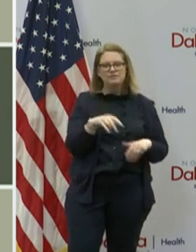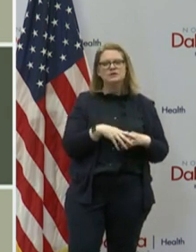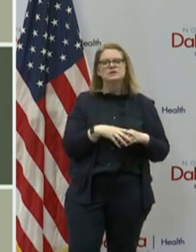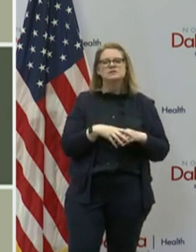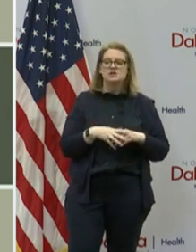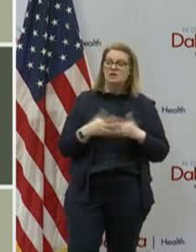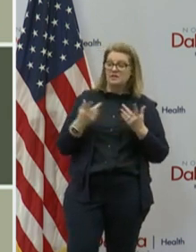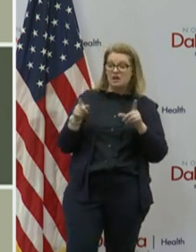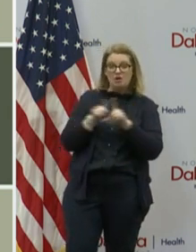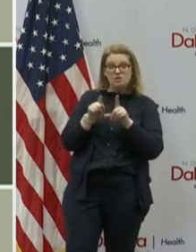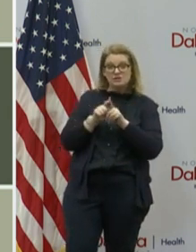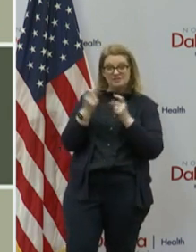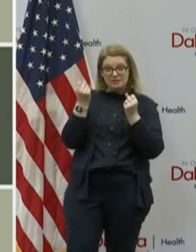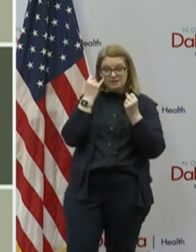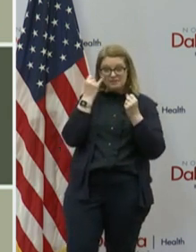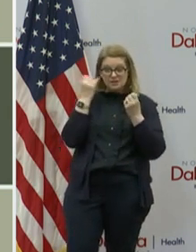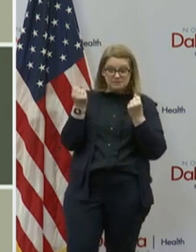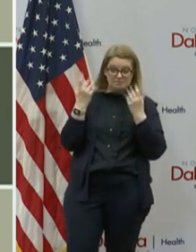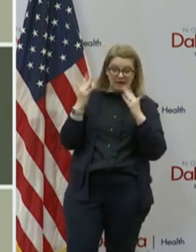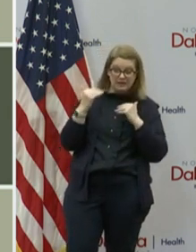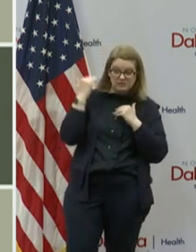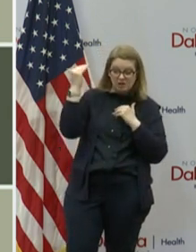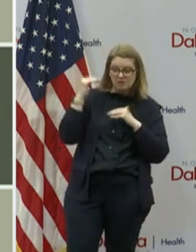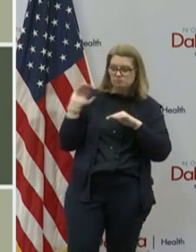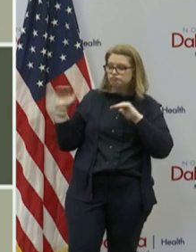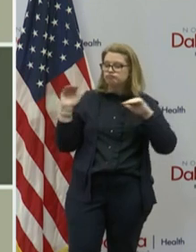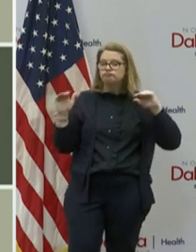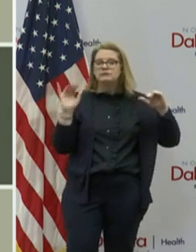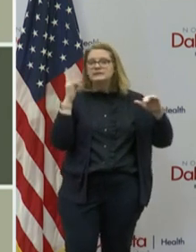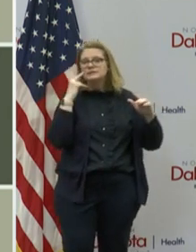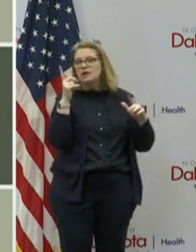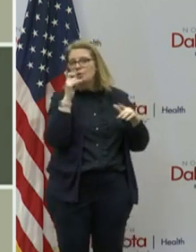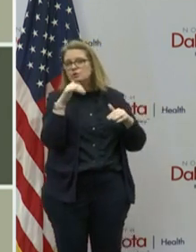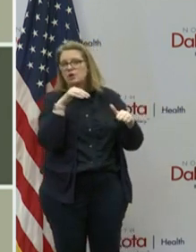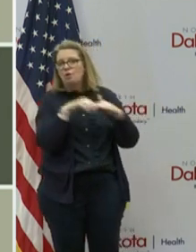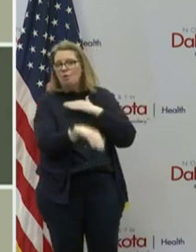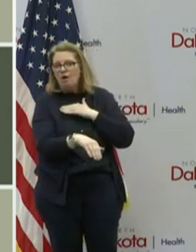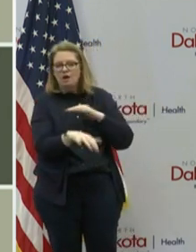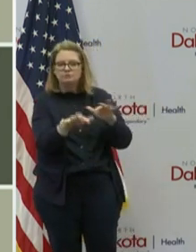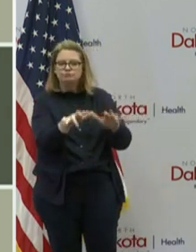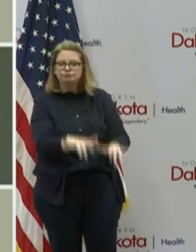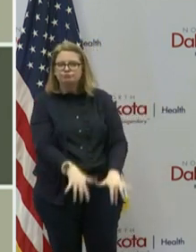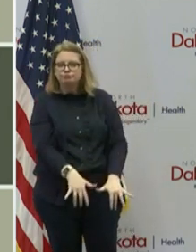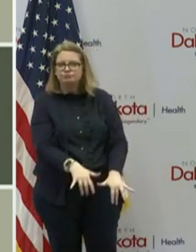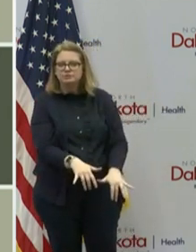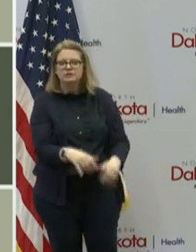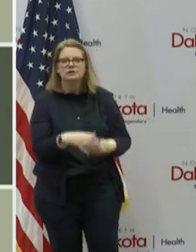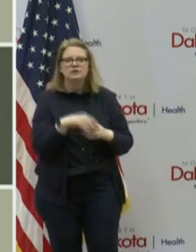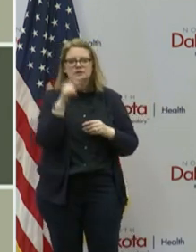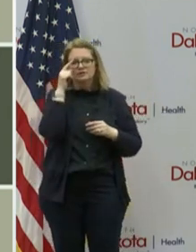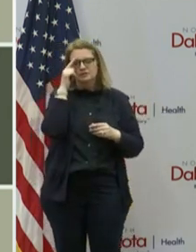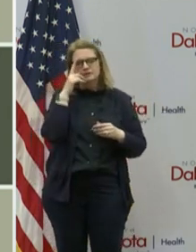YET, TALK WITH THE OTHER ADULTS IN THE HOUSEHOLD, ASSIGN CLEAR ACCOUNTABILITY, FIGURE OUT WHO THE GOING TO GO ONLINE AND